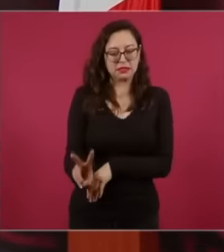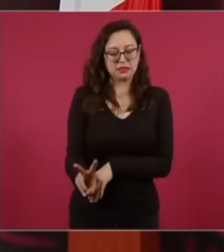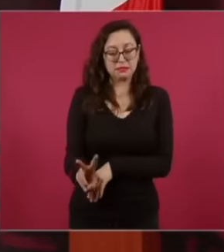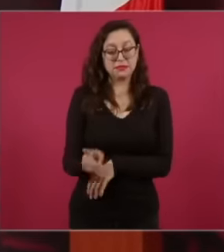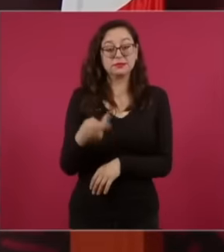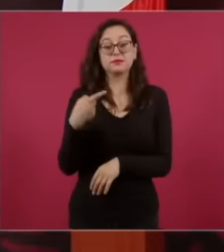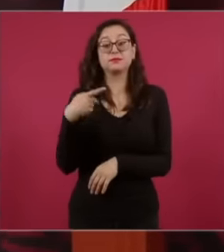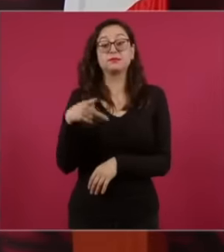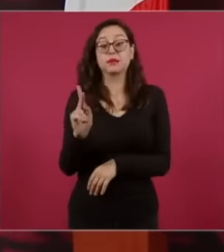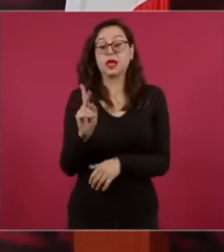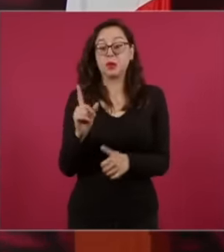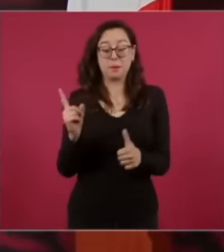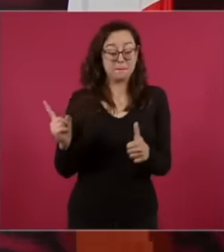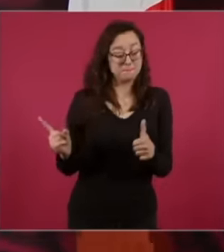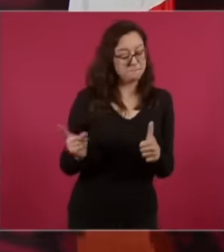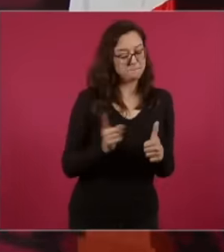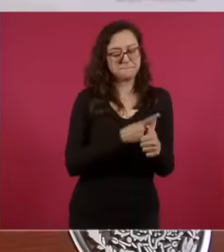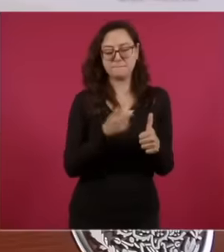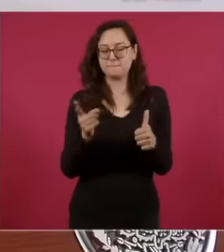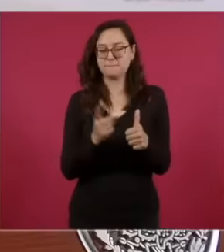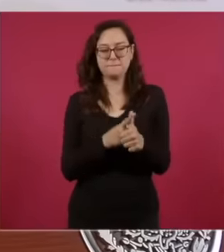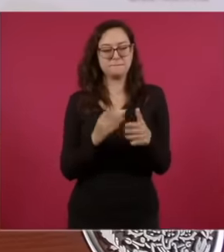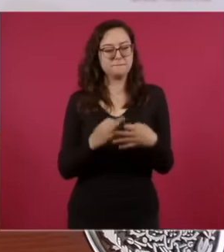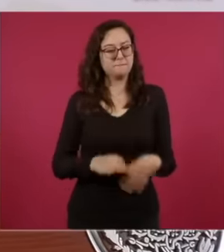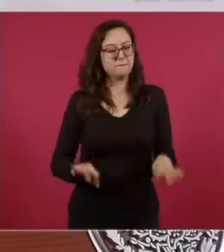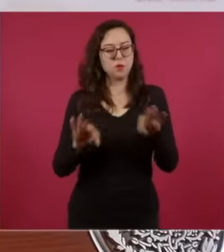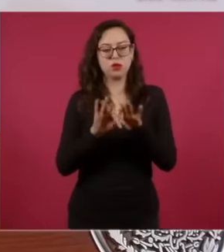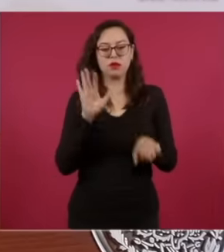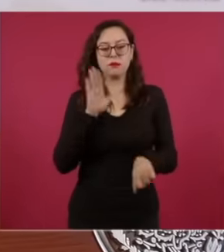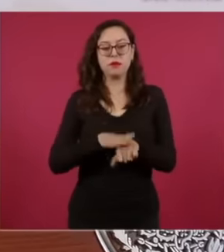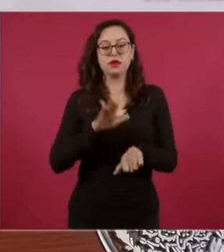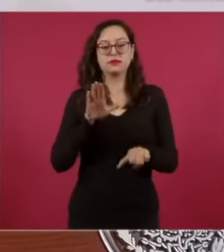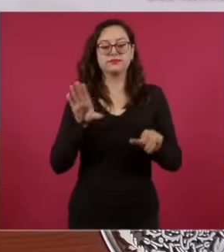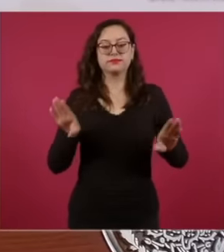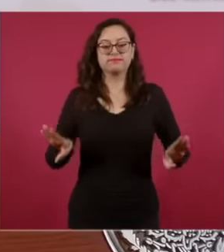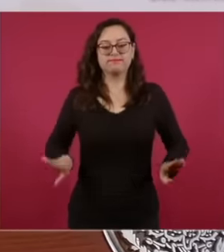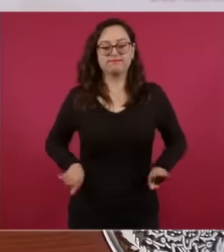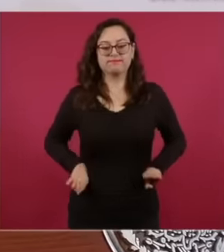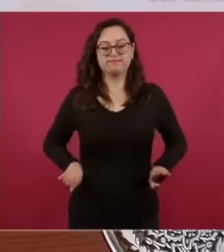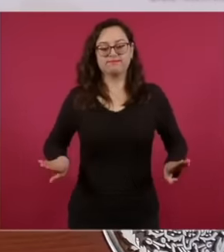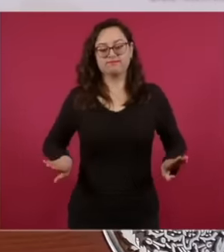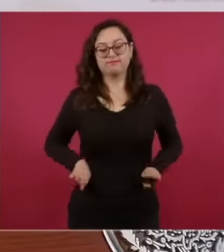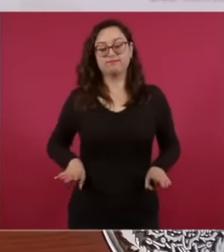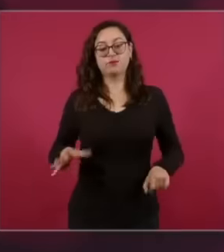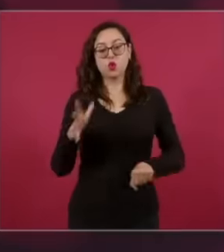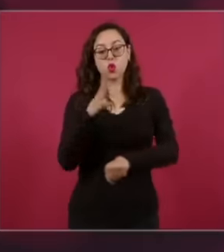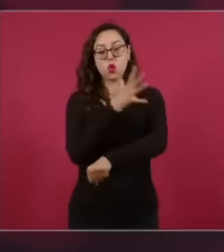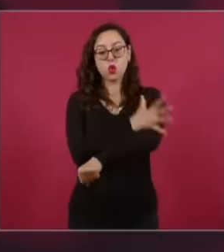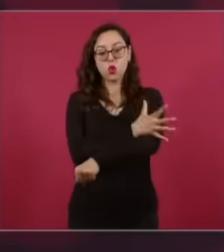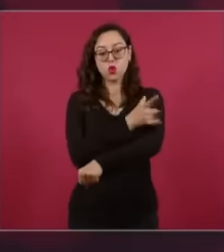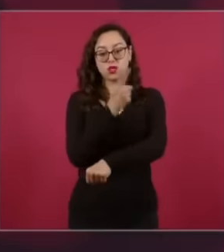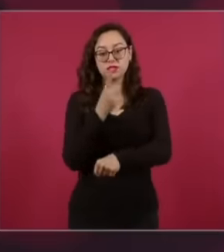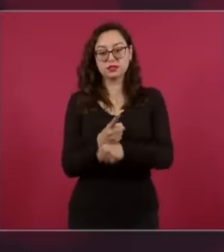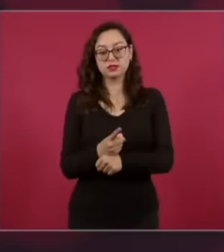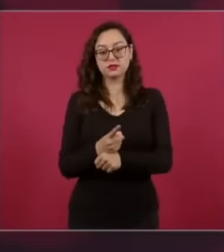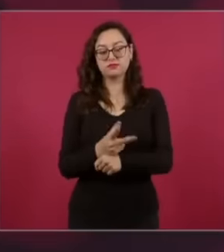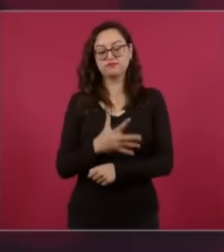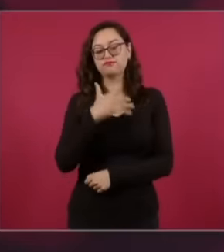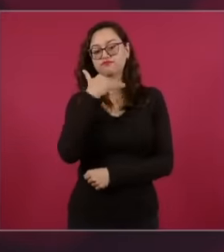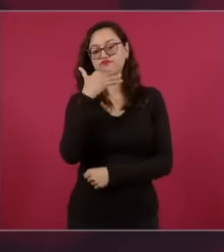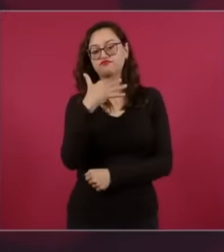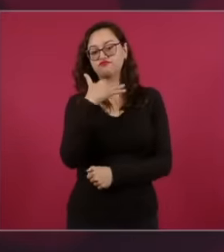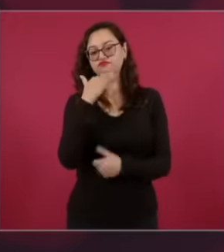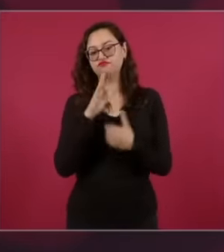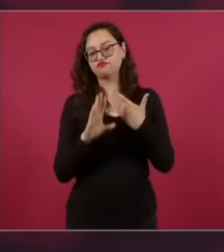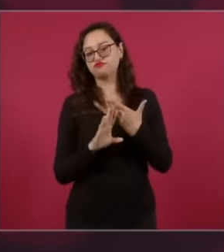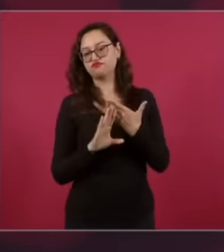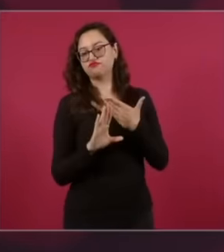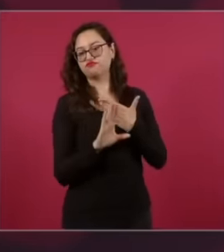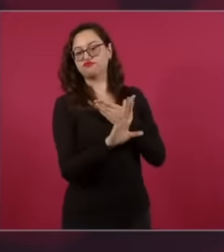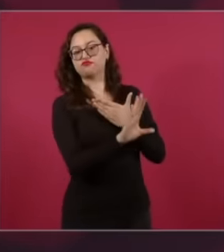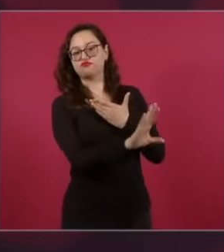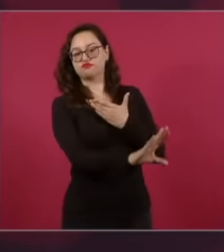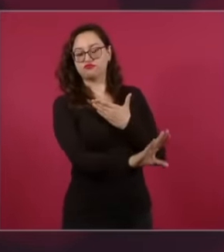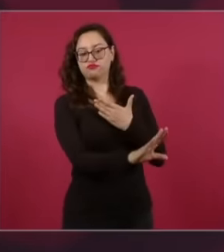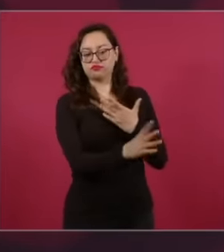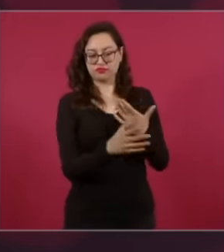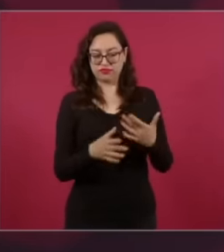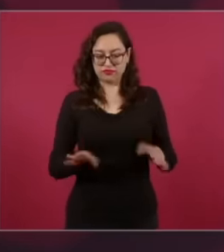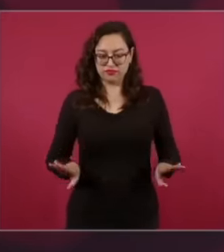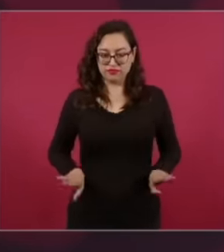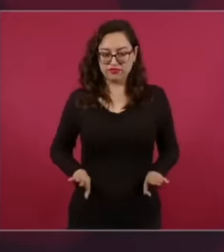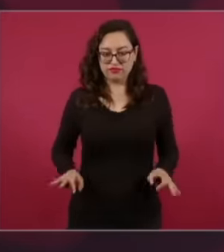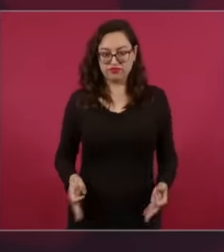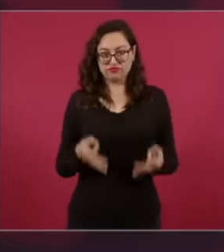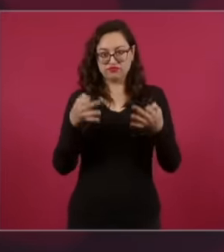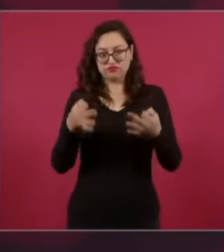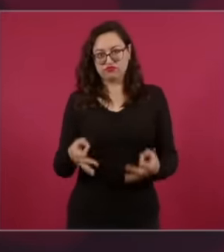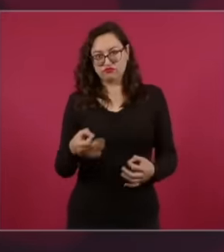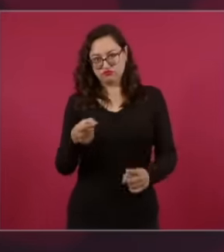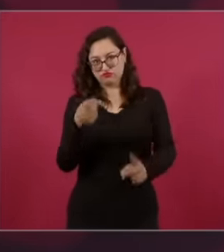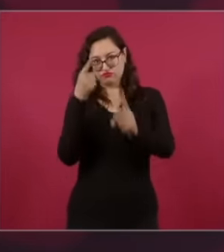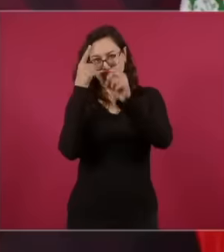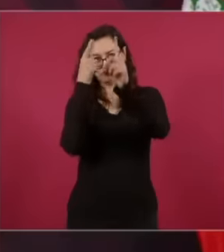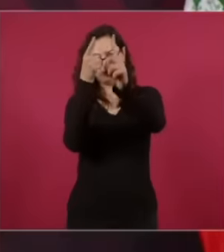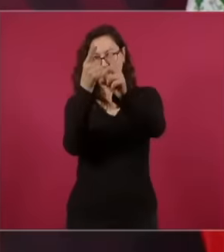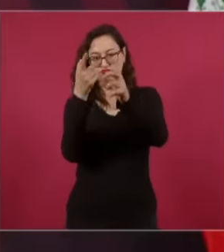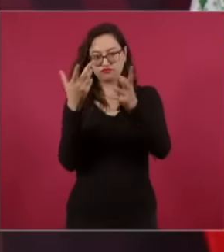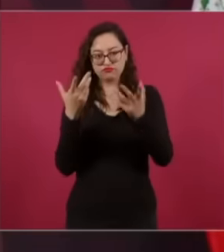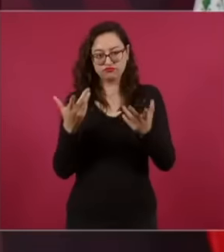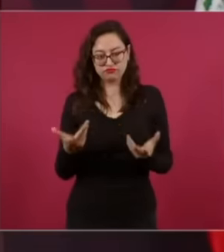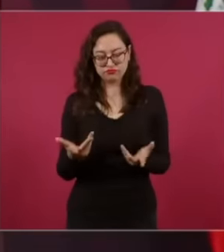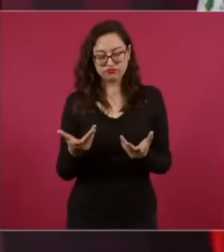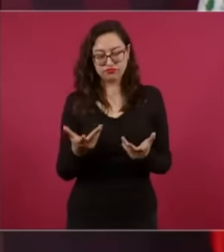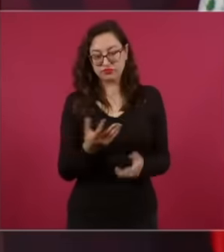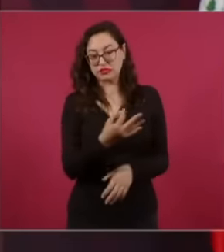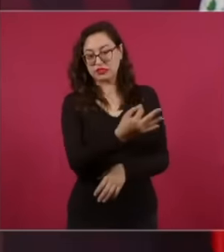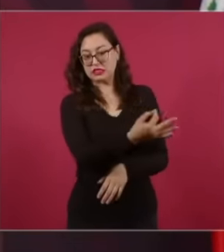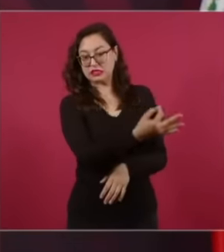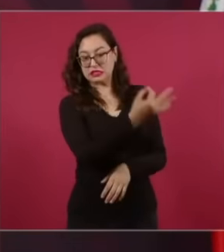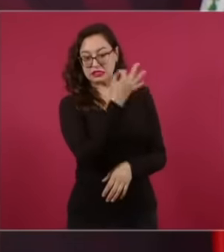that the person is incorruptible, that he has principles that he has. ideals that resist